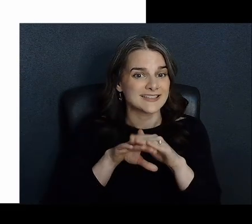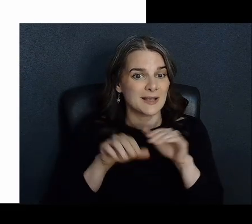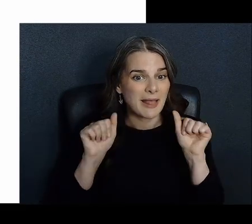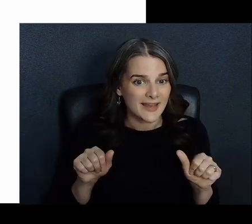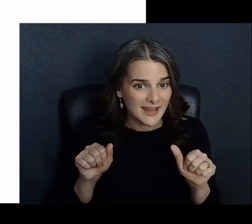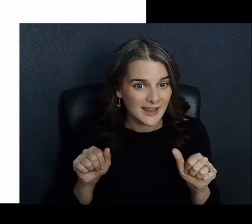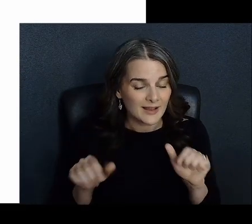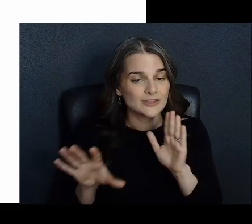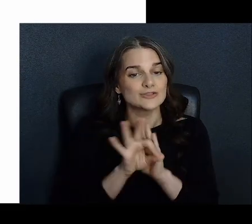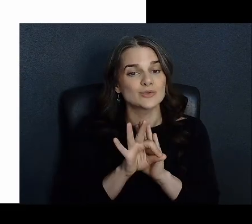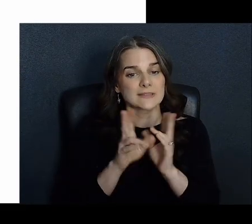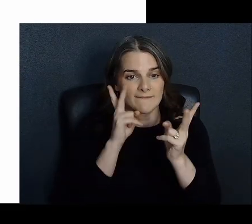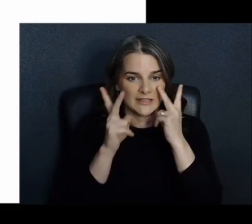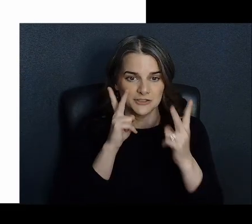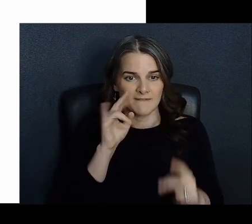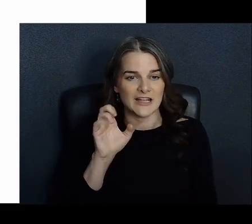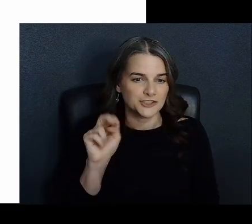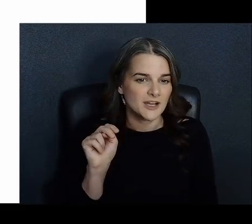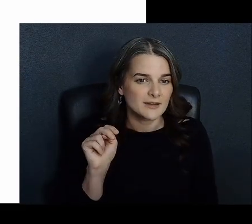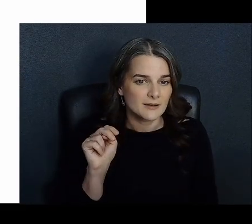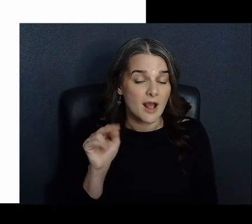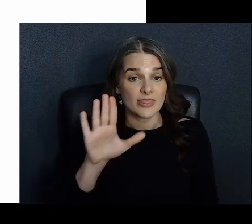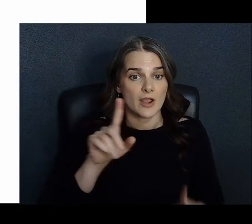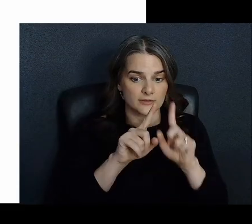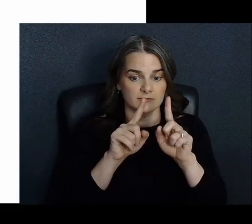Their screen magnification is called Magnifier.